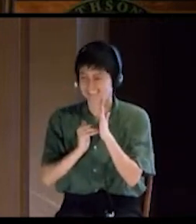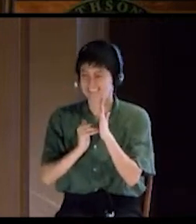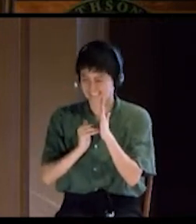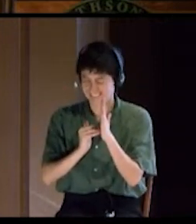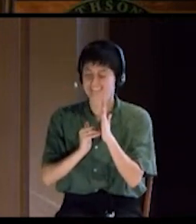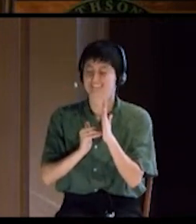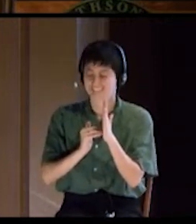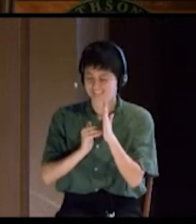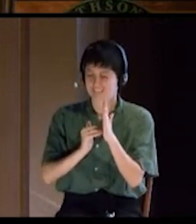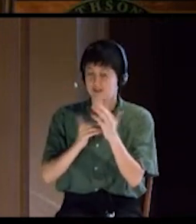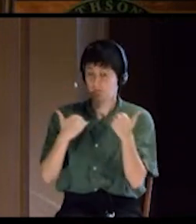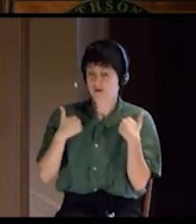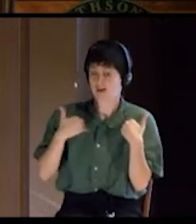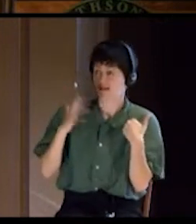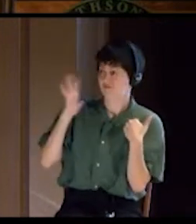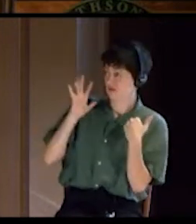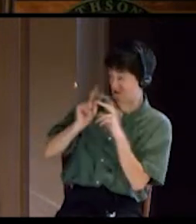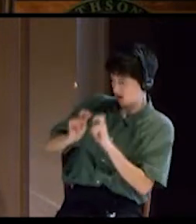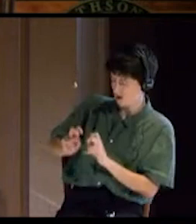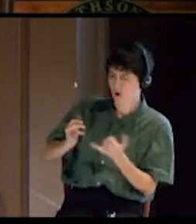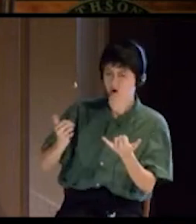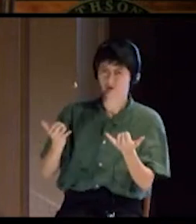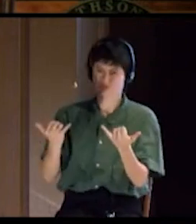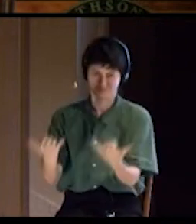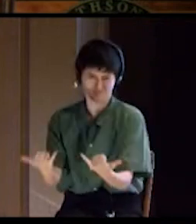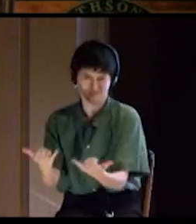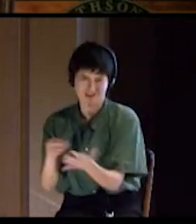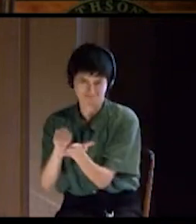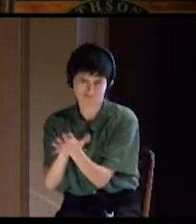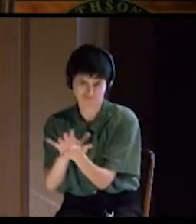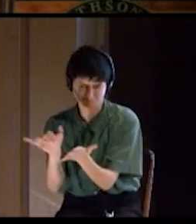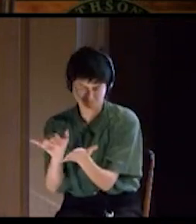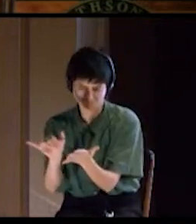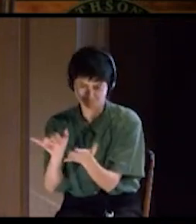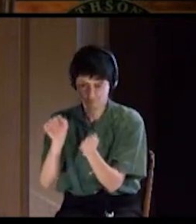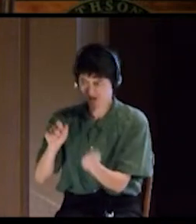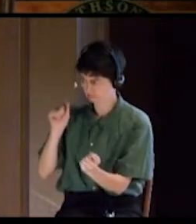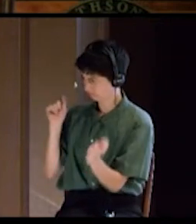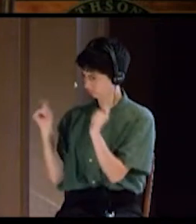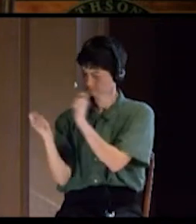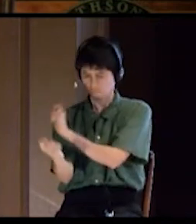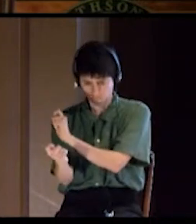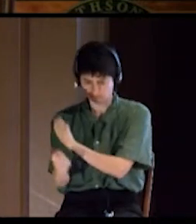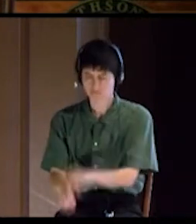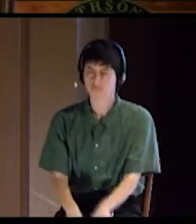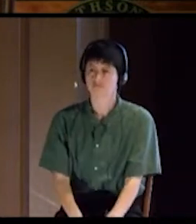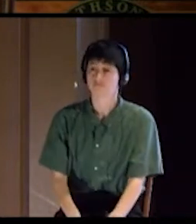So we can really see how these animals have changed. And to give you an idea of how much their habitat changed,